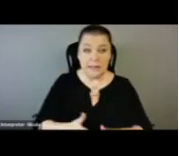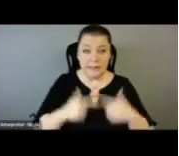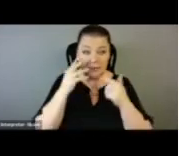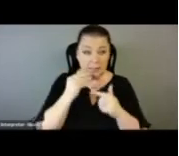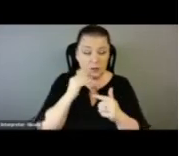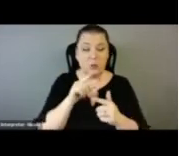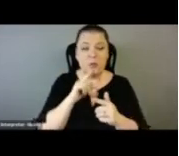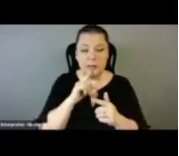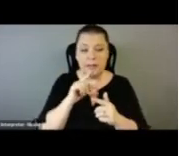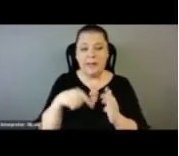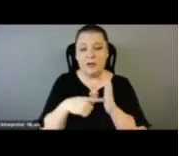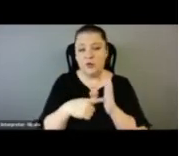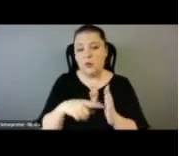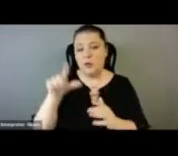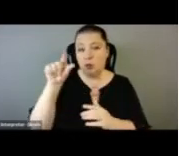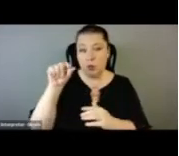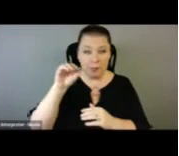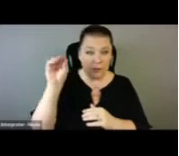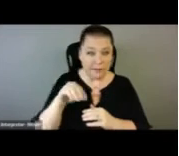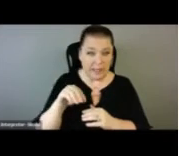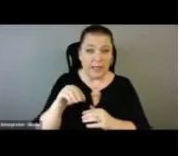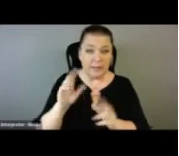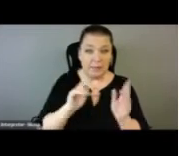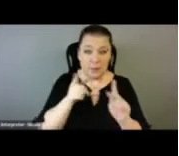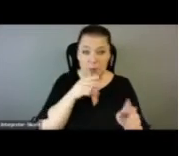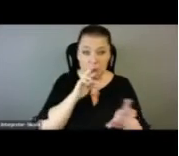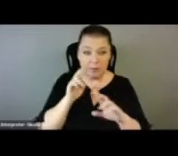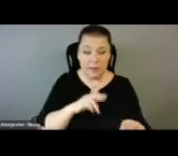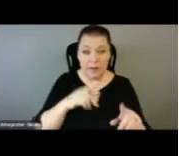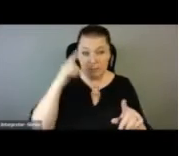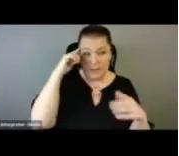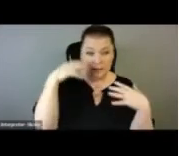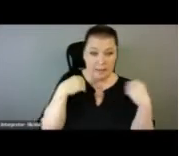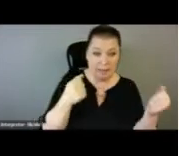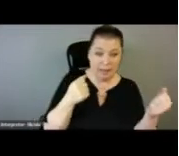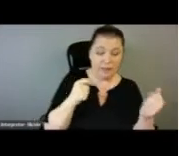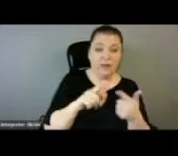respondents had mental health lived experience. 50% of the respondents had co occurring